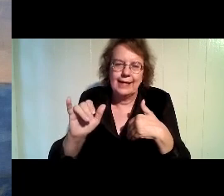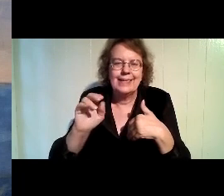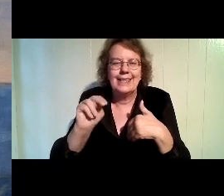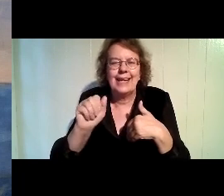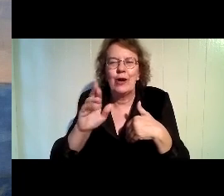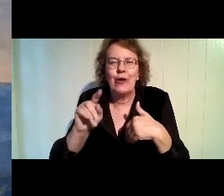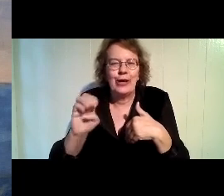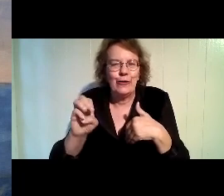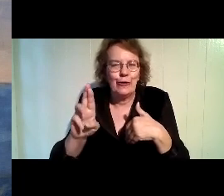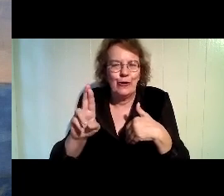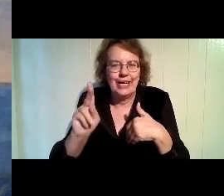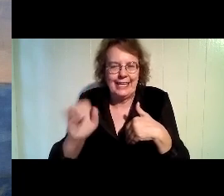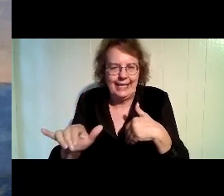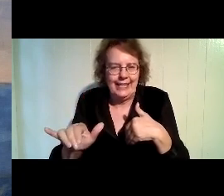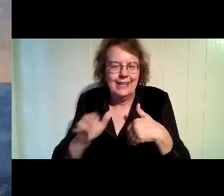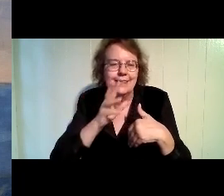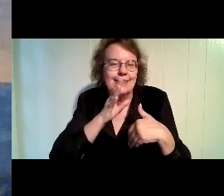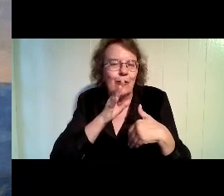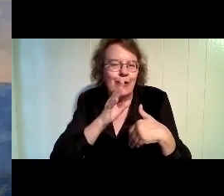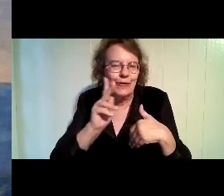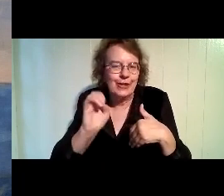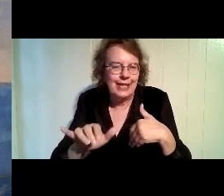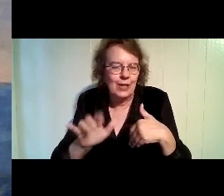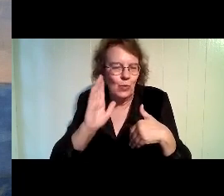So your narrator key will be used to have shortcut